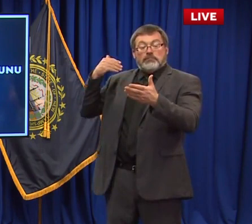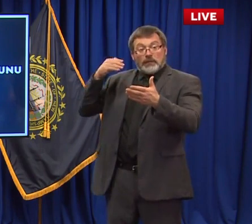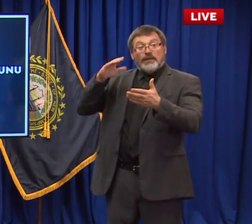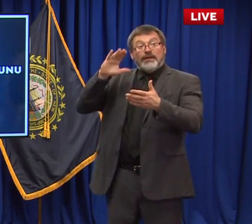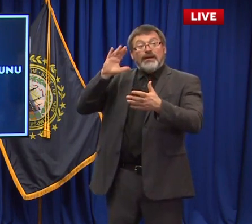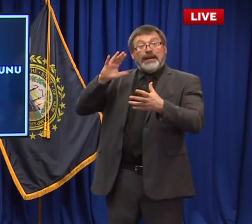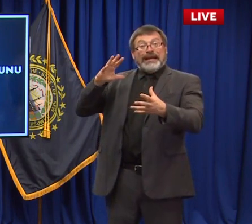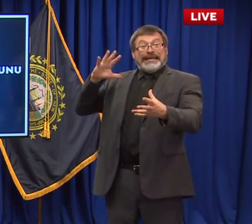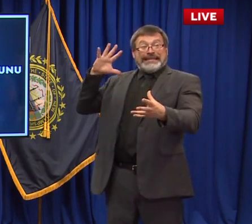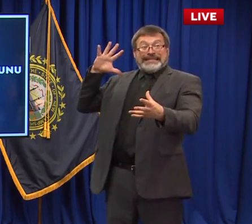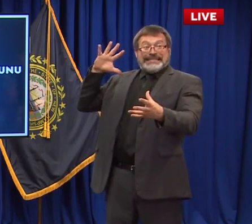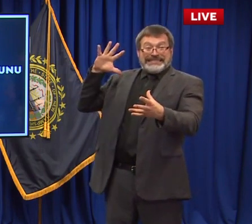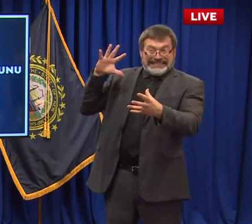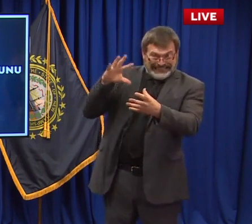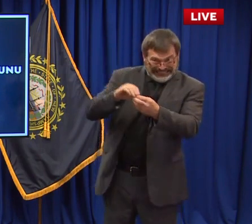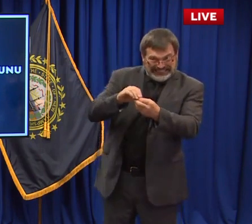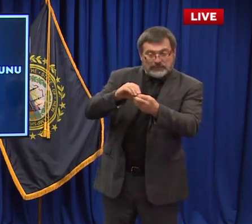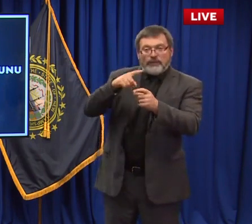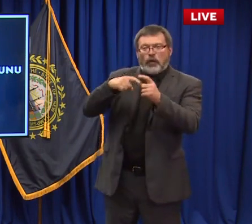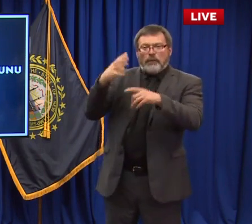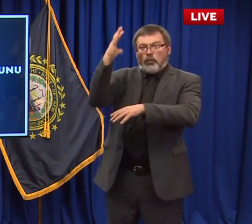SO MAKING A LOT OF PROGRESS.